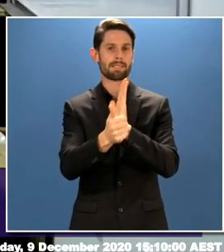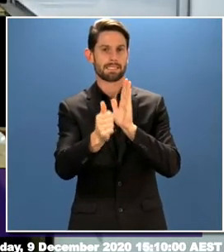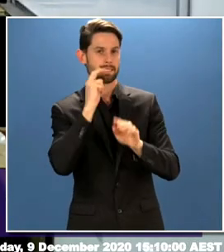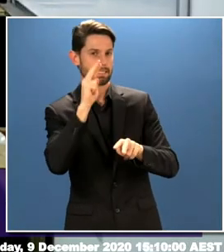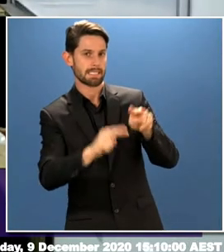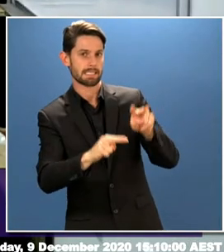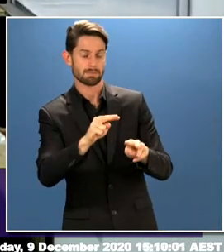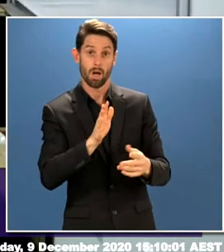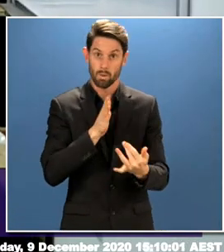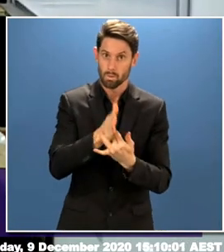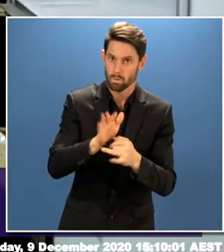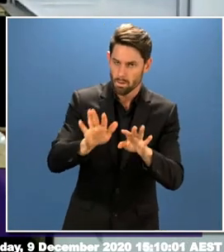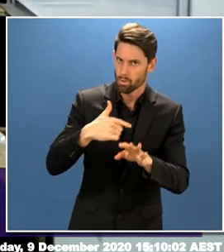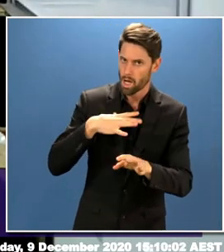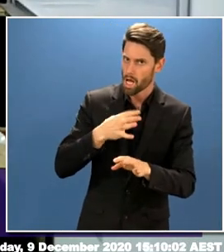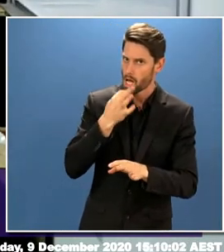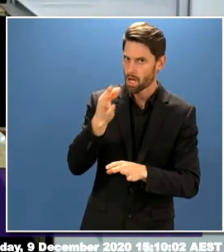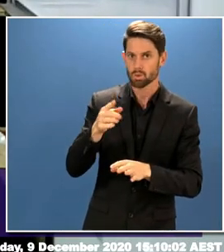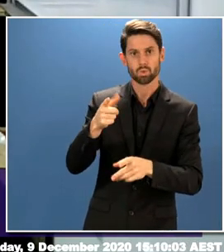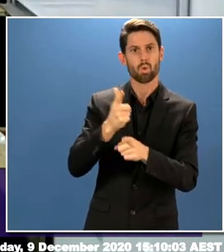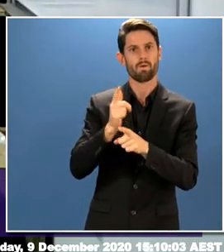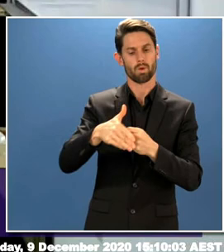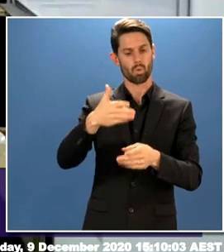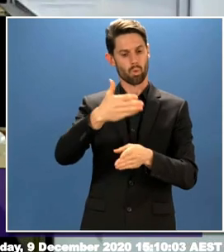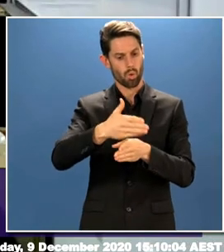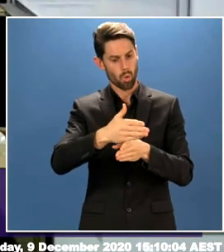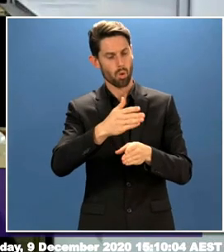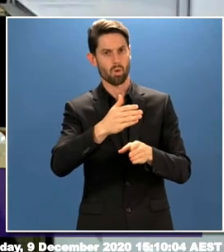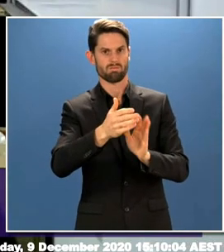Because when you're talking about work capacity assessments, you are looking at